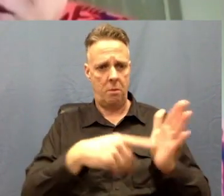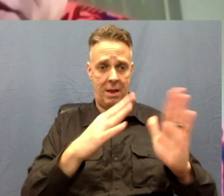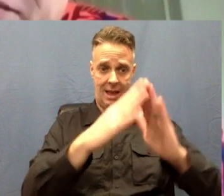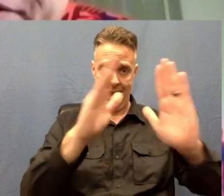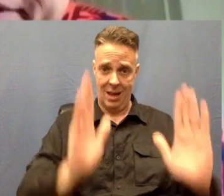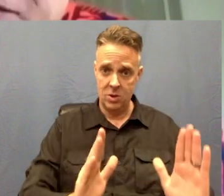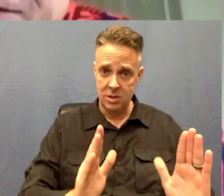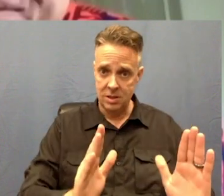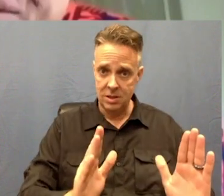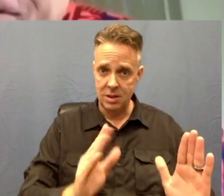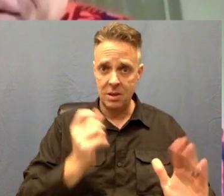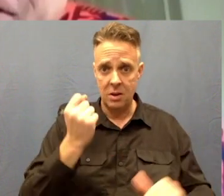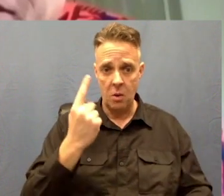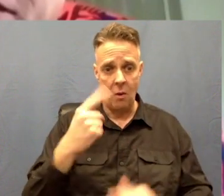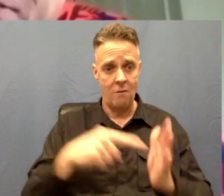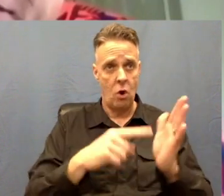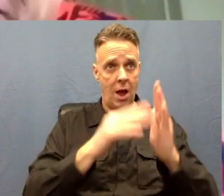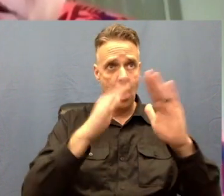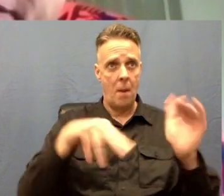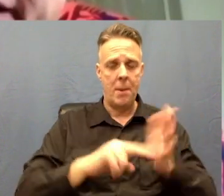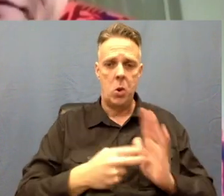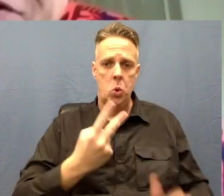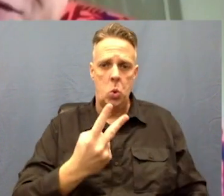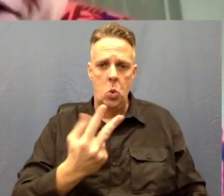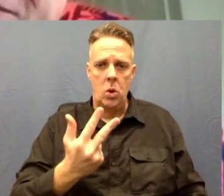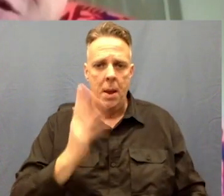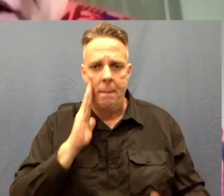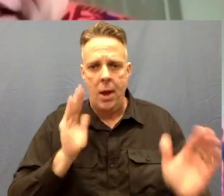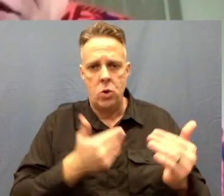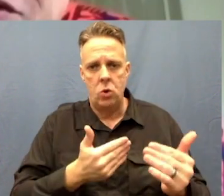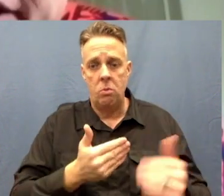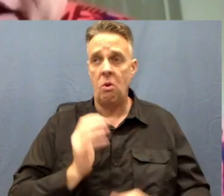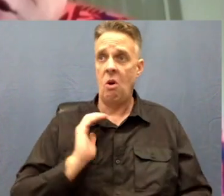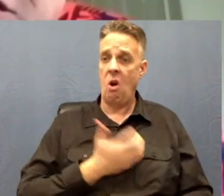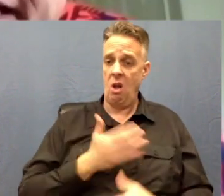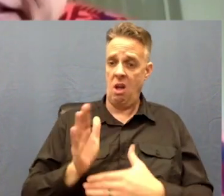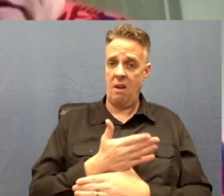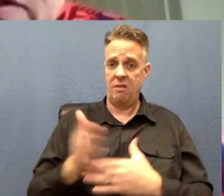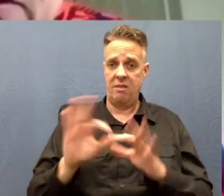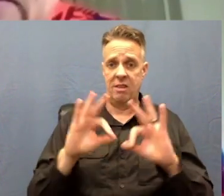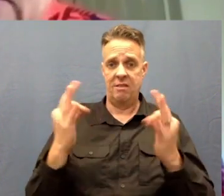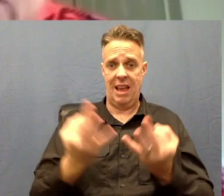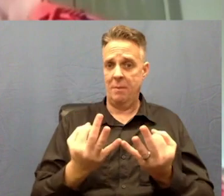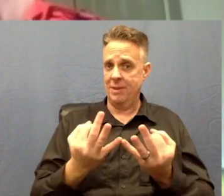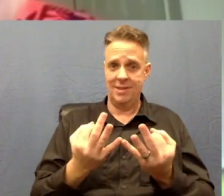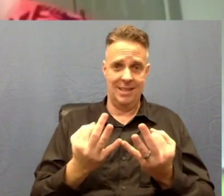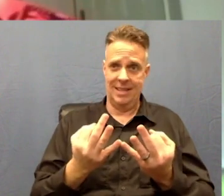AFFORDABLE HOUSING IS TWO AND THREE BEDROOM. BUT OUR AVERAGE FAMILY SIZE IS